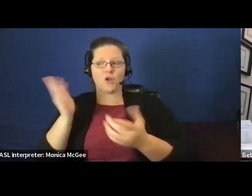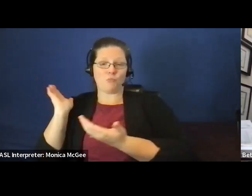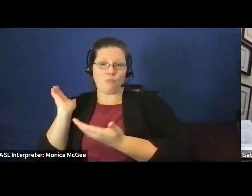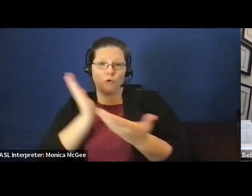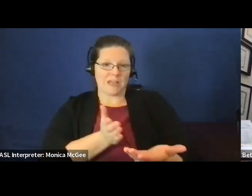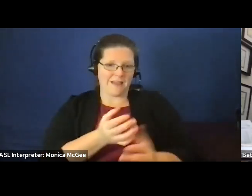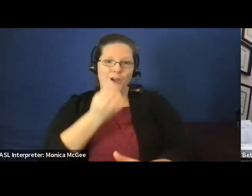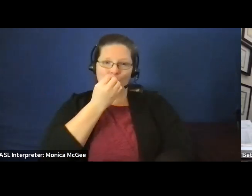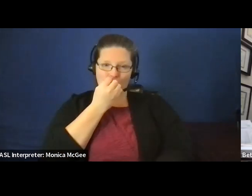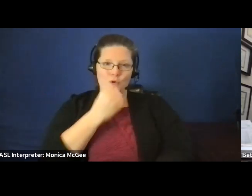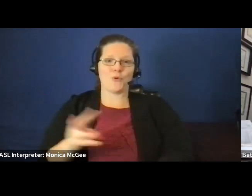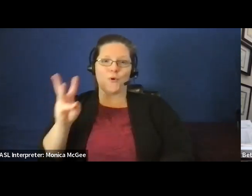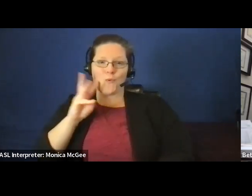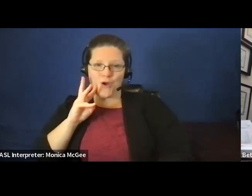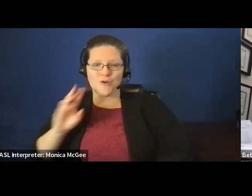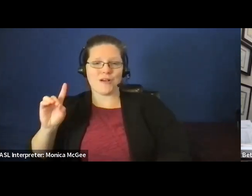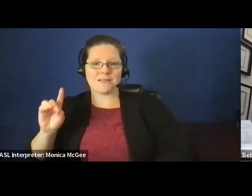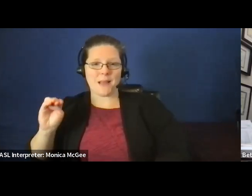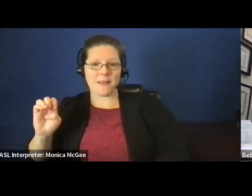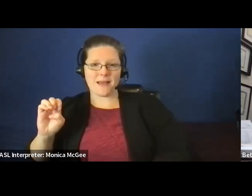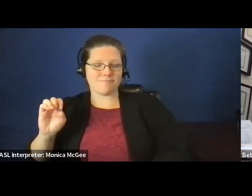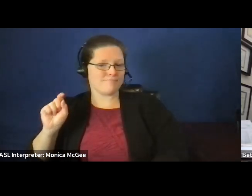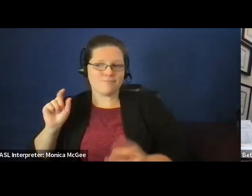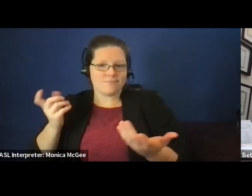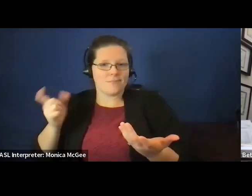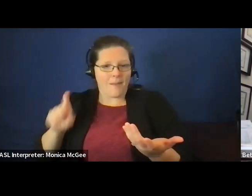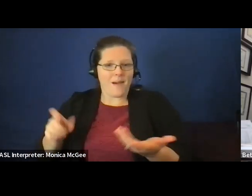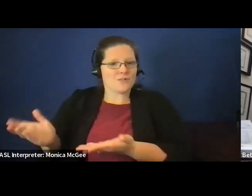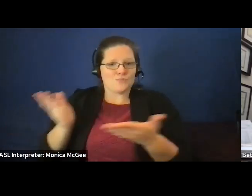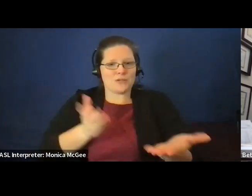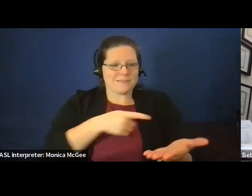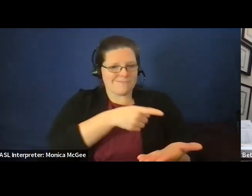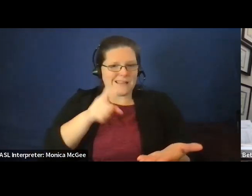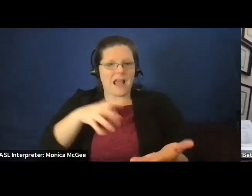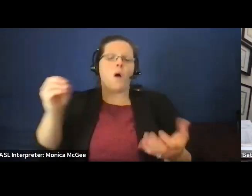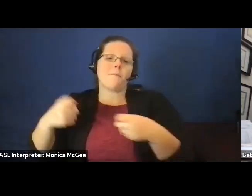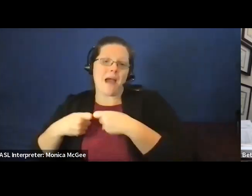medical equipment going. One thing when you go into an impacted area, you